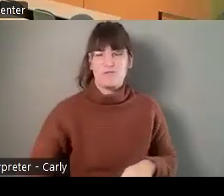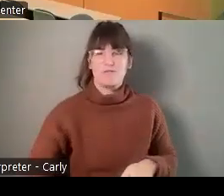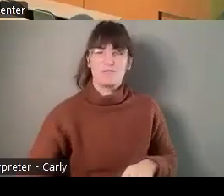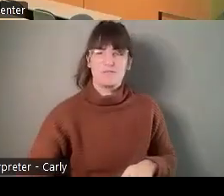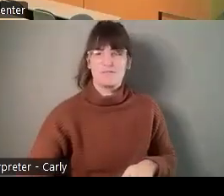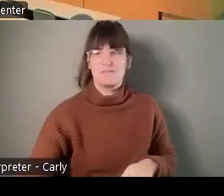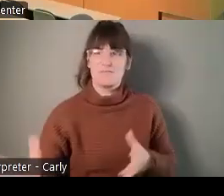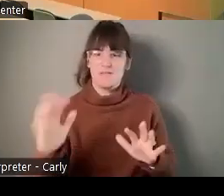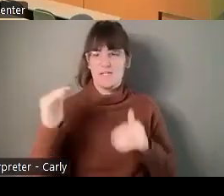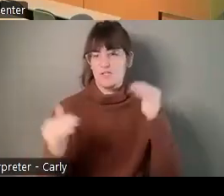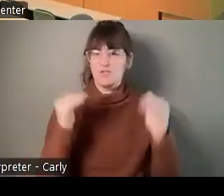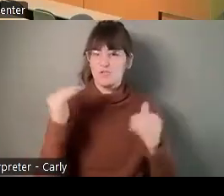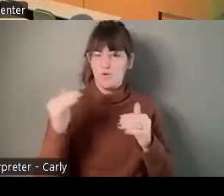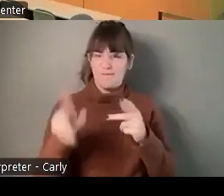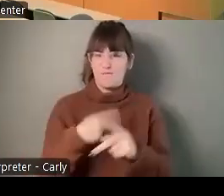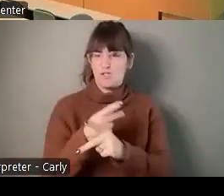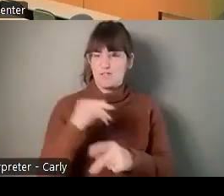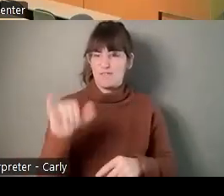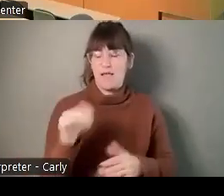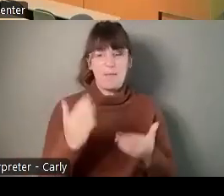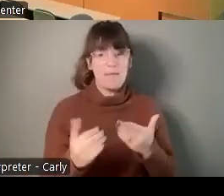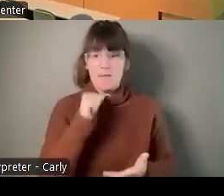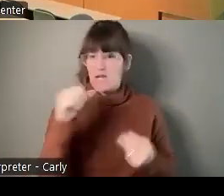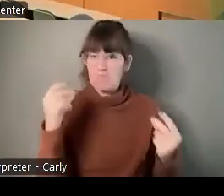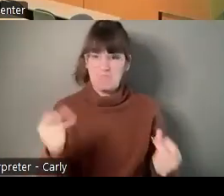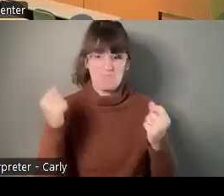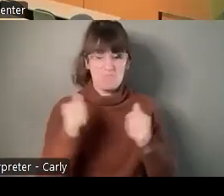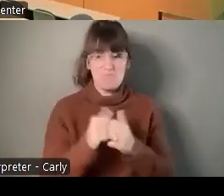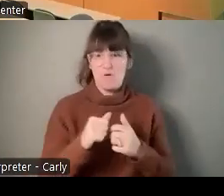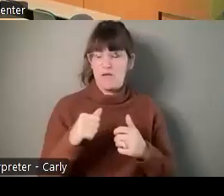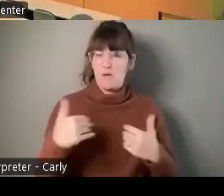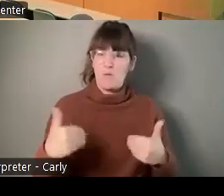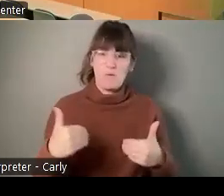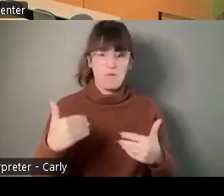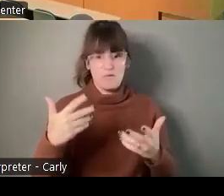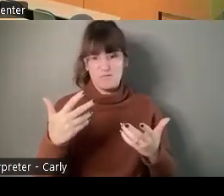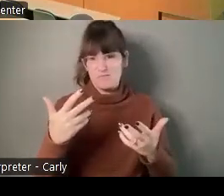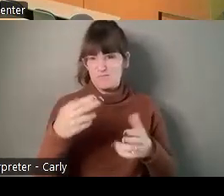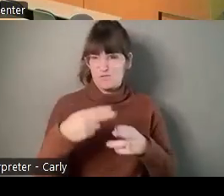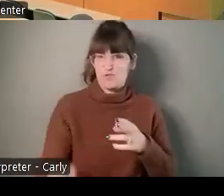version of this. Um it might not come right away with the super ultrashort length of stay. Um but